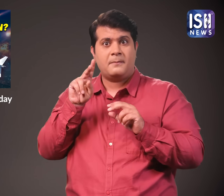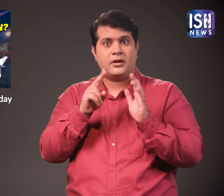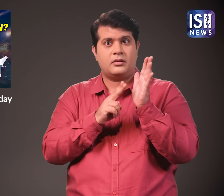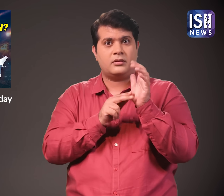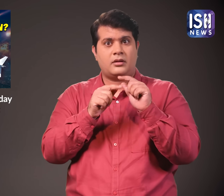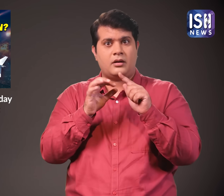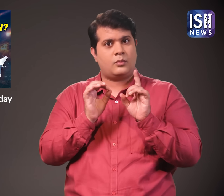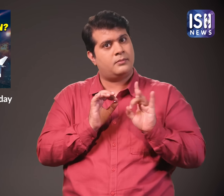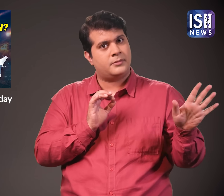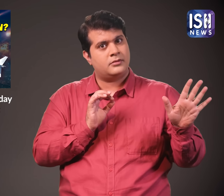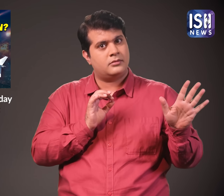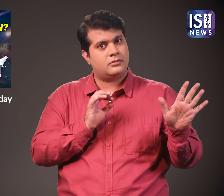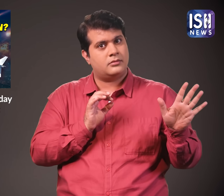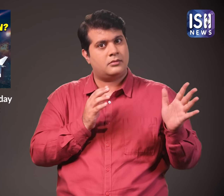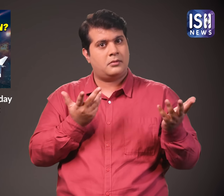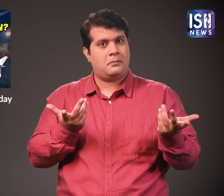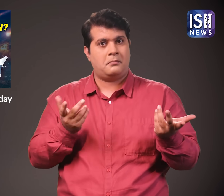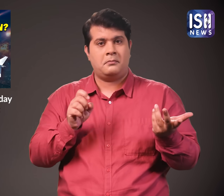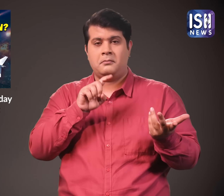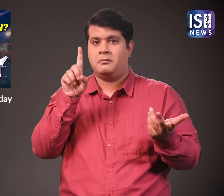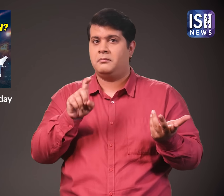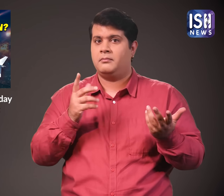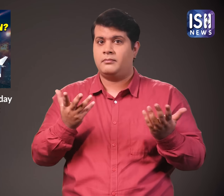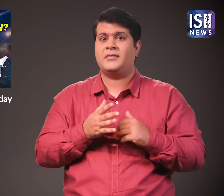Does this mean that it will not be part of NATO then?